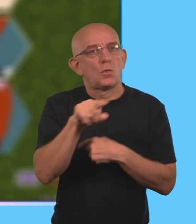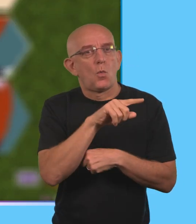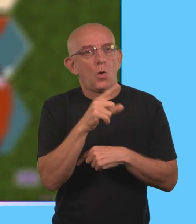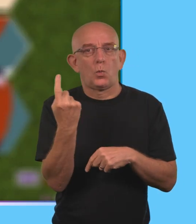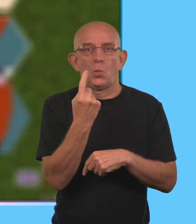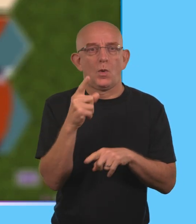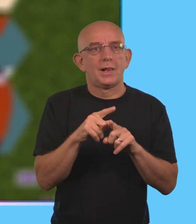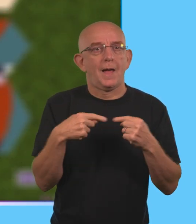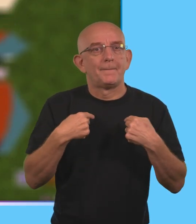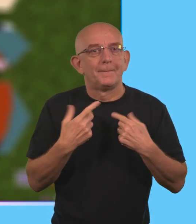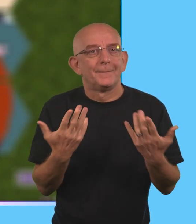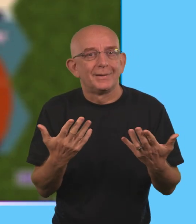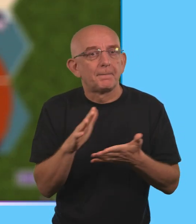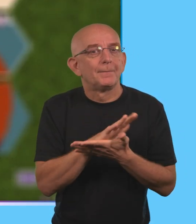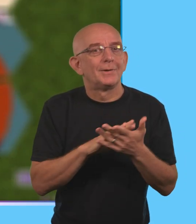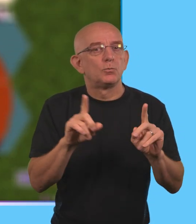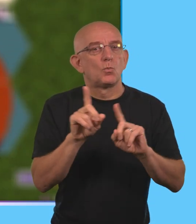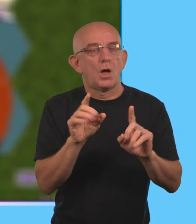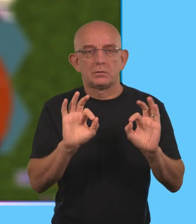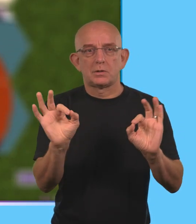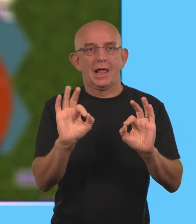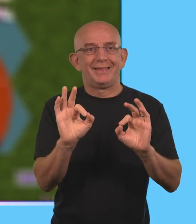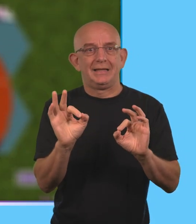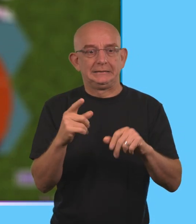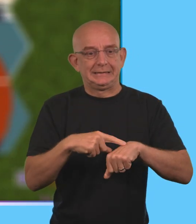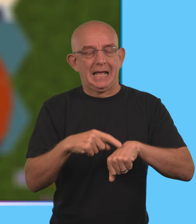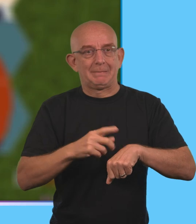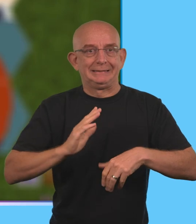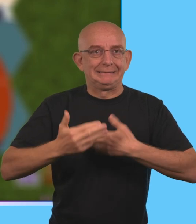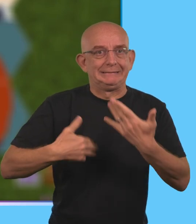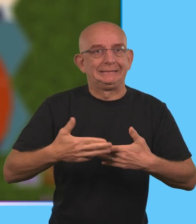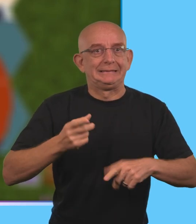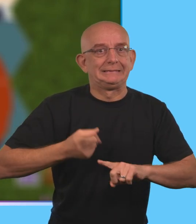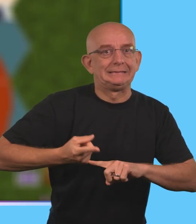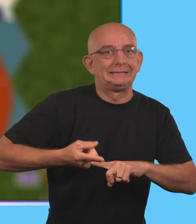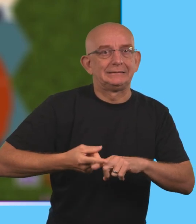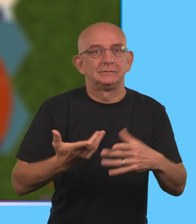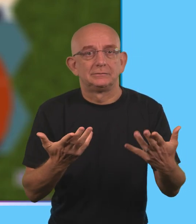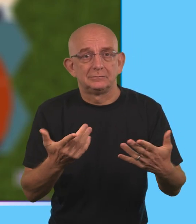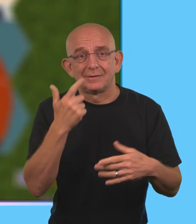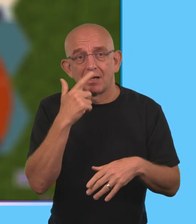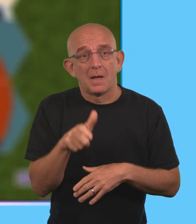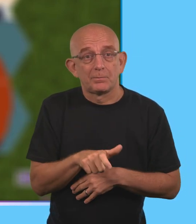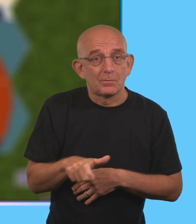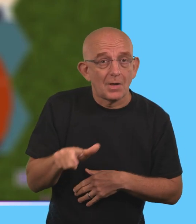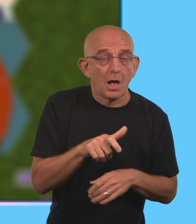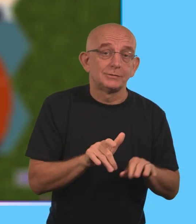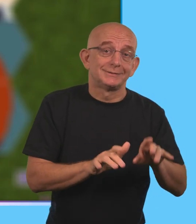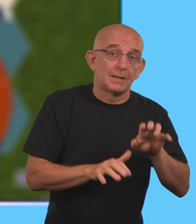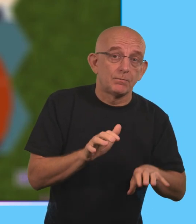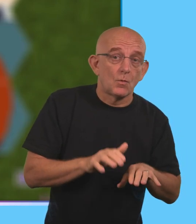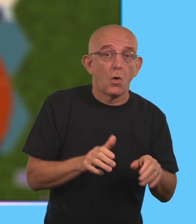What that means is our games don't have any time pressure. They can be played with a mouse, or keyboard, or a controller.